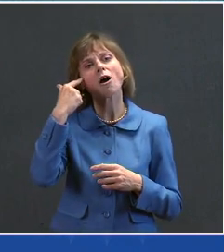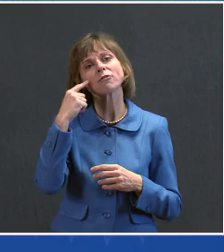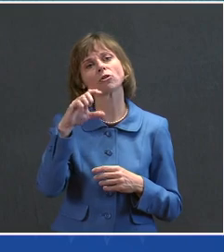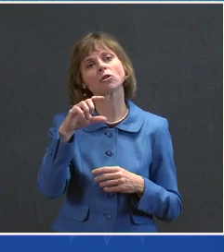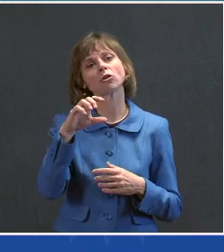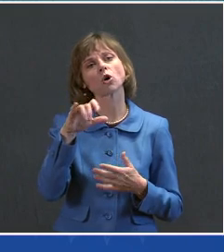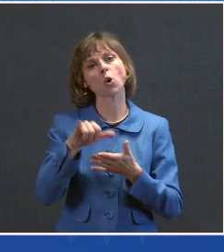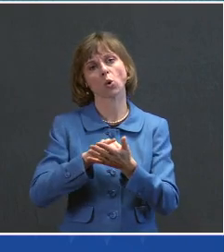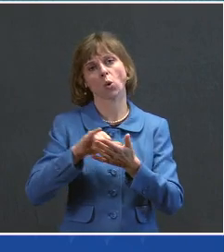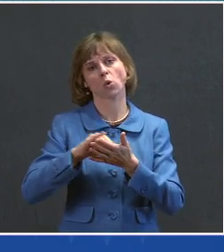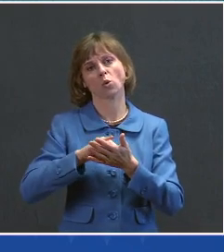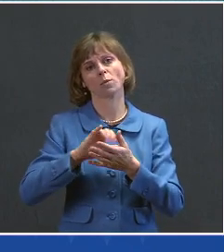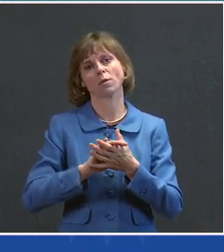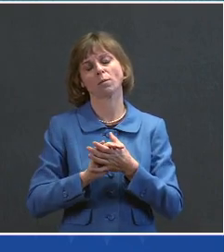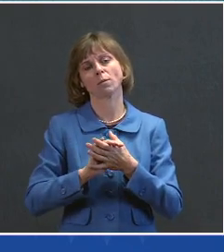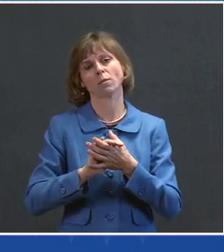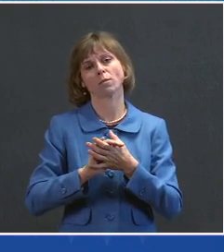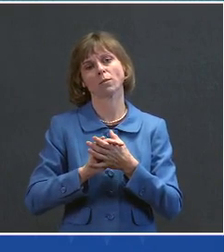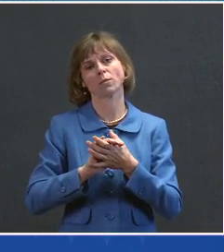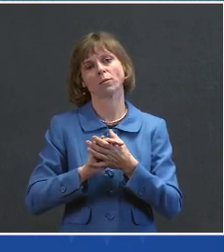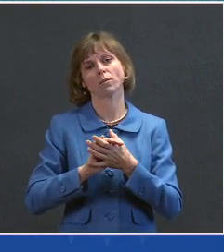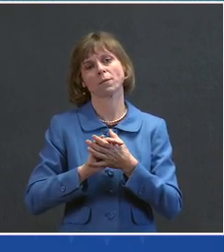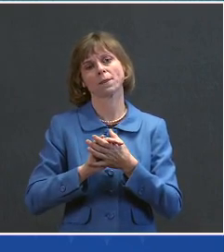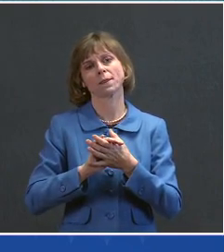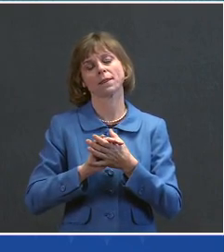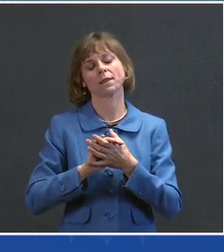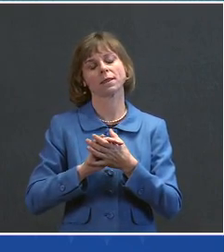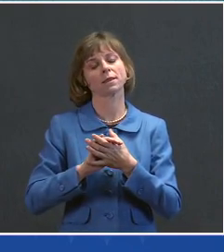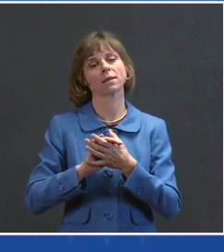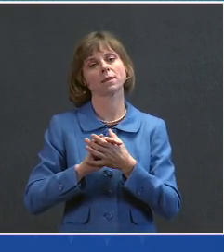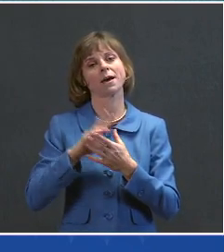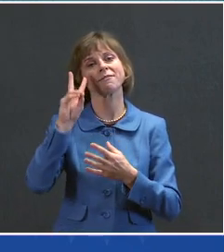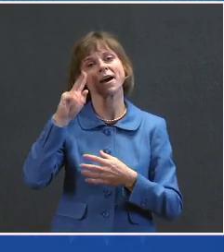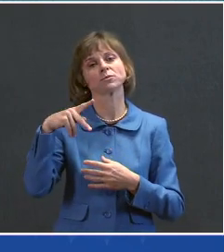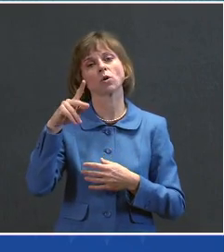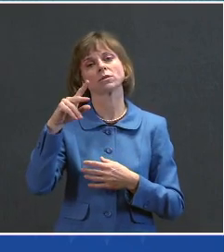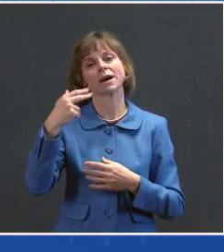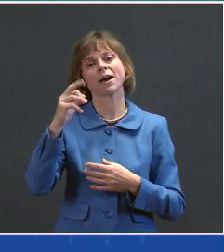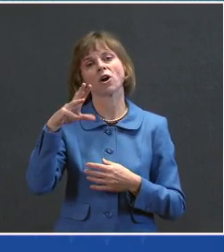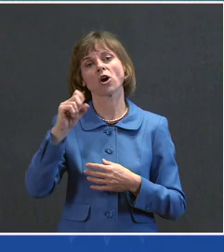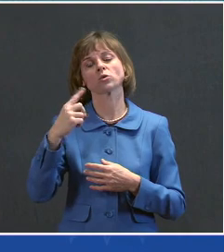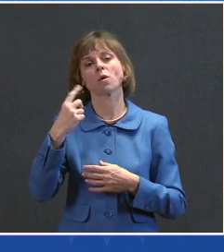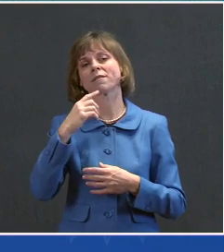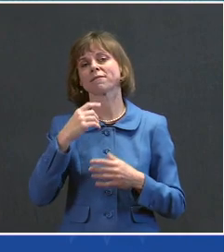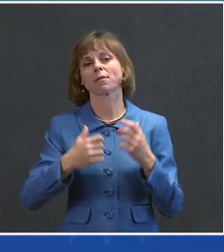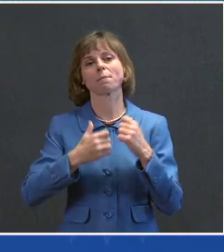Vice President Kamala Harris was one of the most vocal critics of Justice Brett Kavanaugh, of Senator Al Franken,